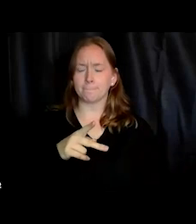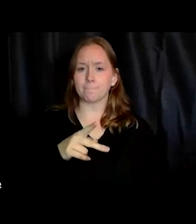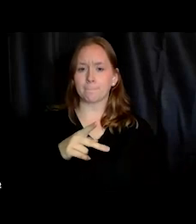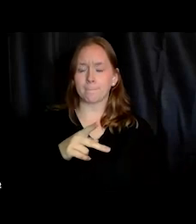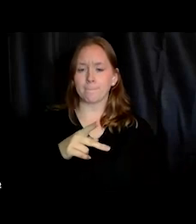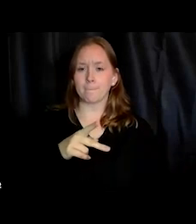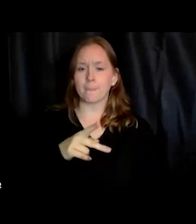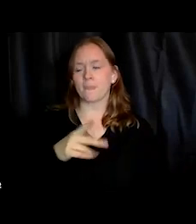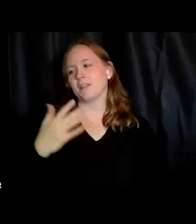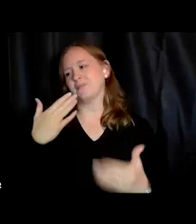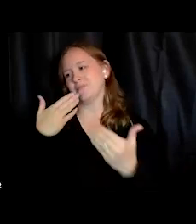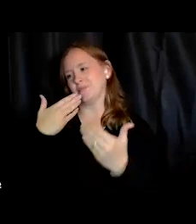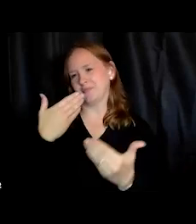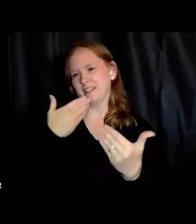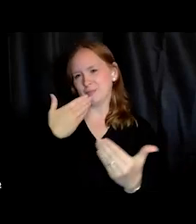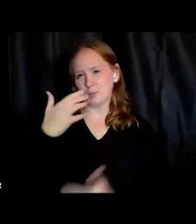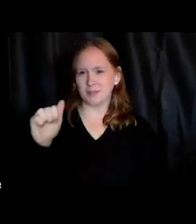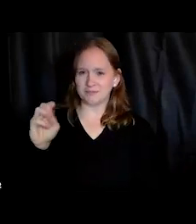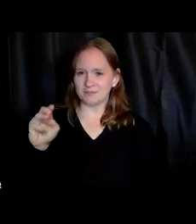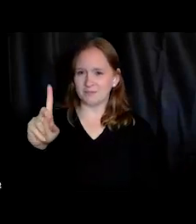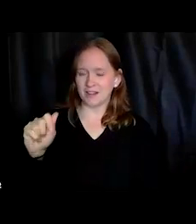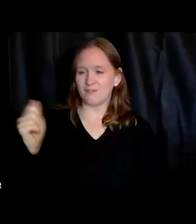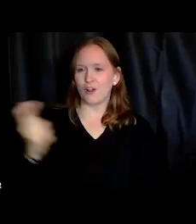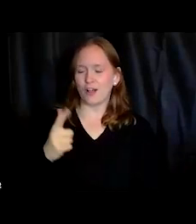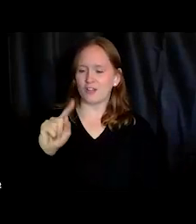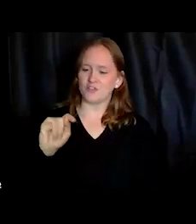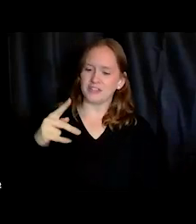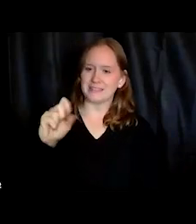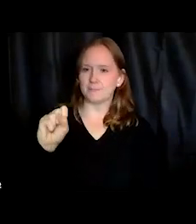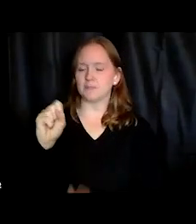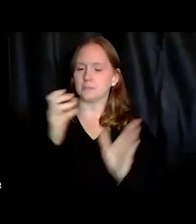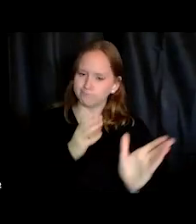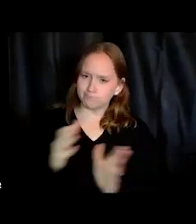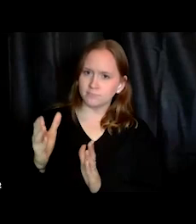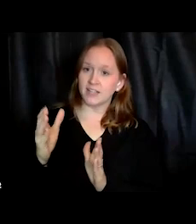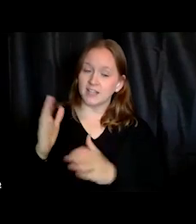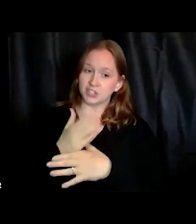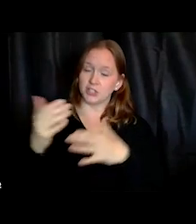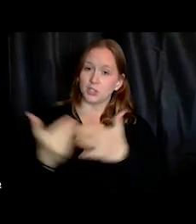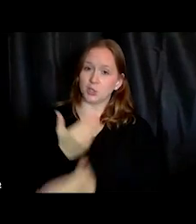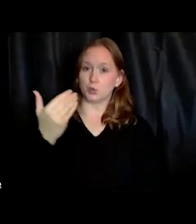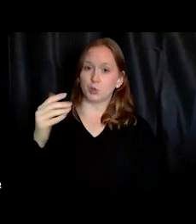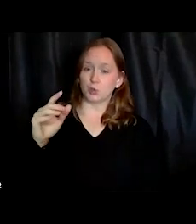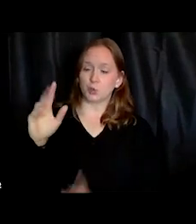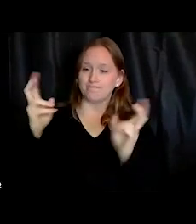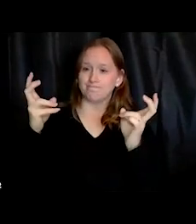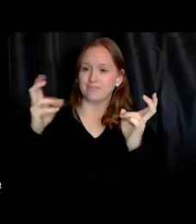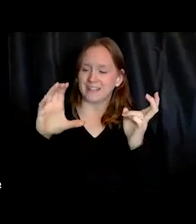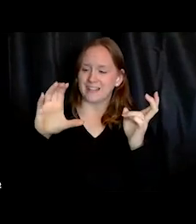Thanks so much Amanda for all of your tips and strategies and sharing a new term, CLAD, that hopefully everyone will start using